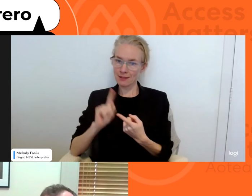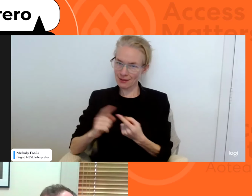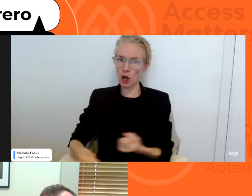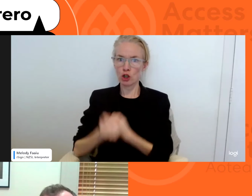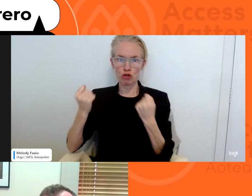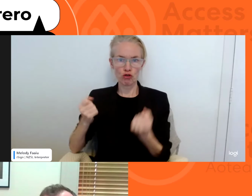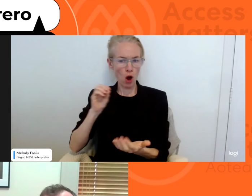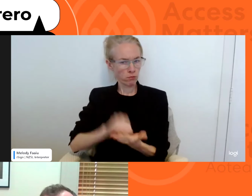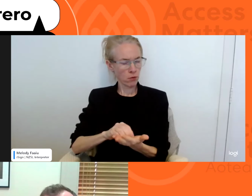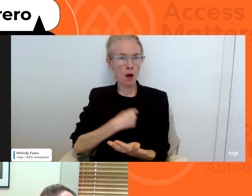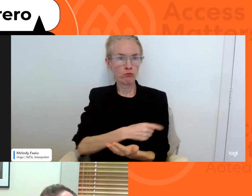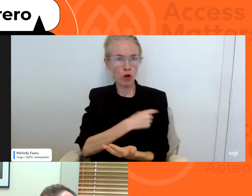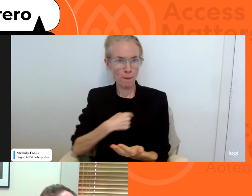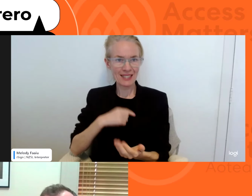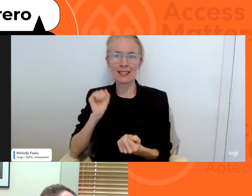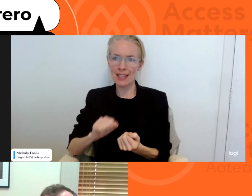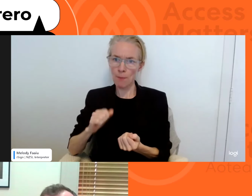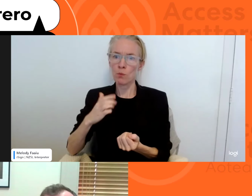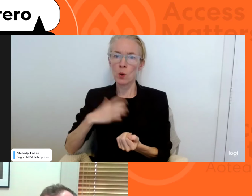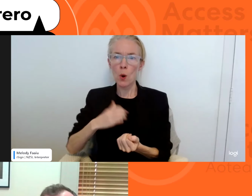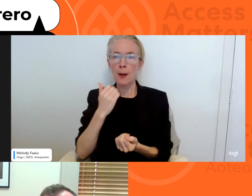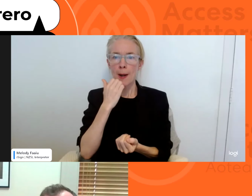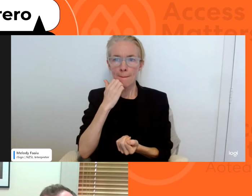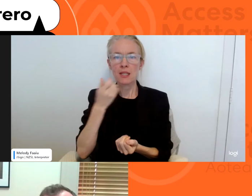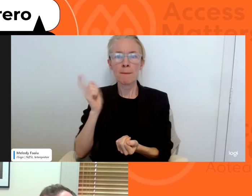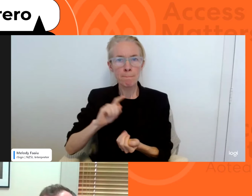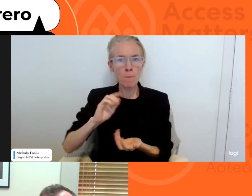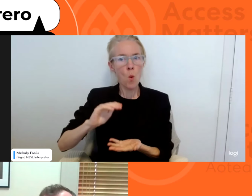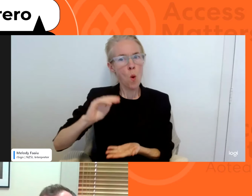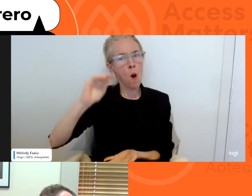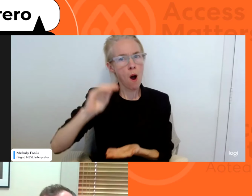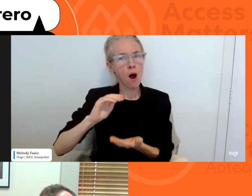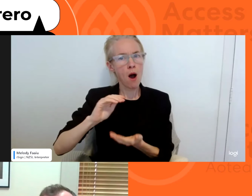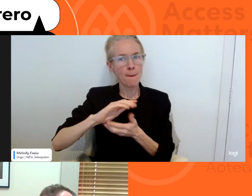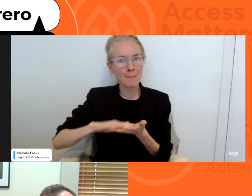moving target to increase the supply there. And I think it's fair to